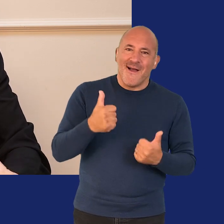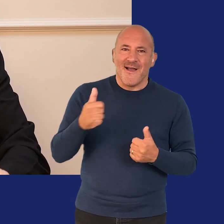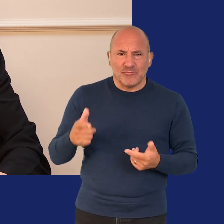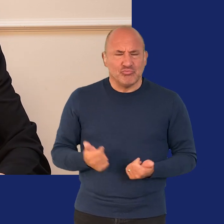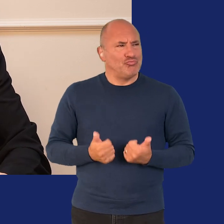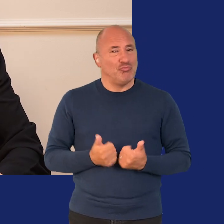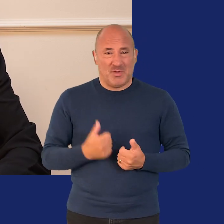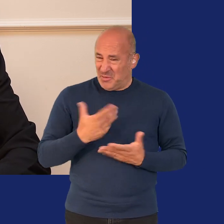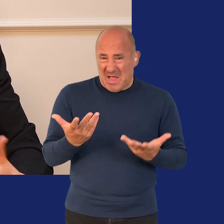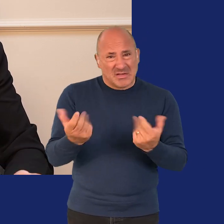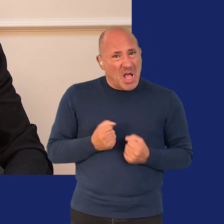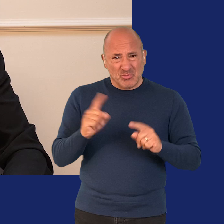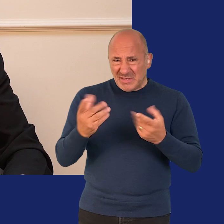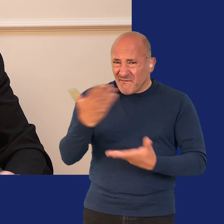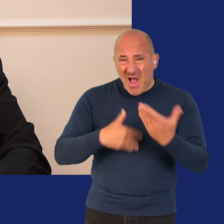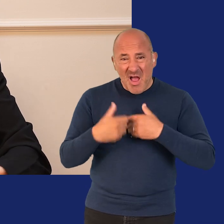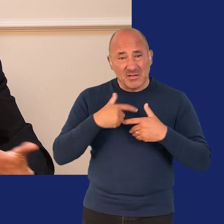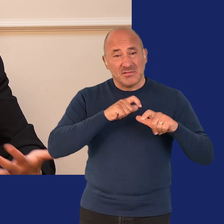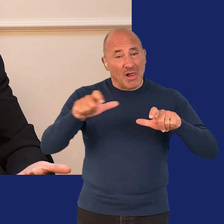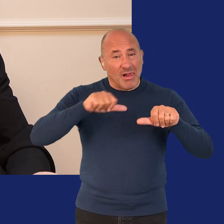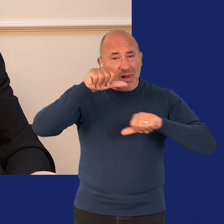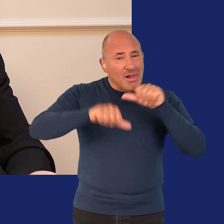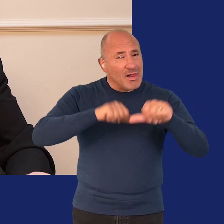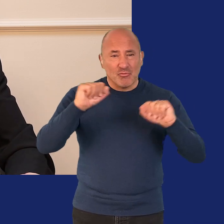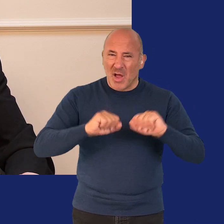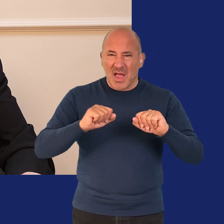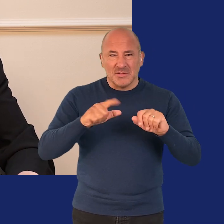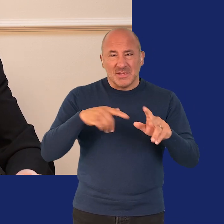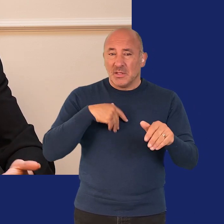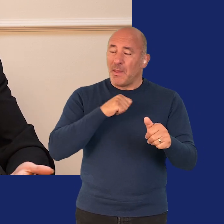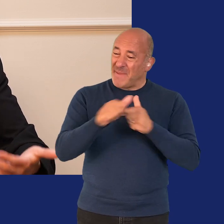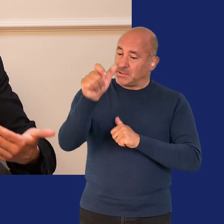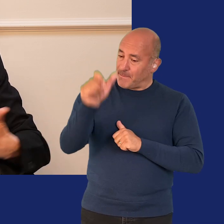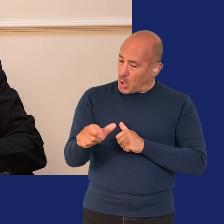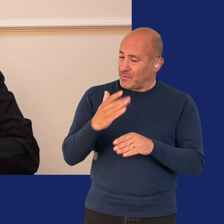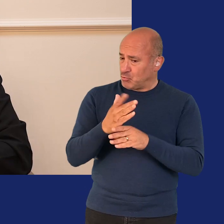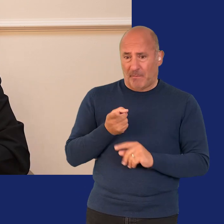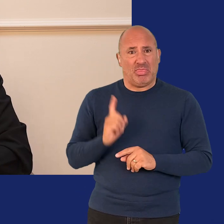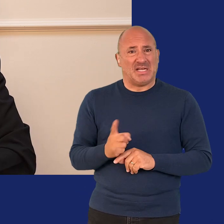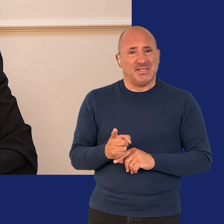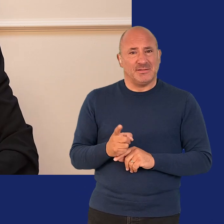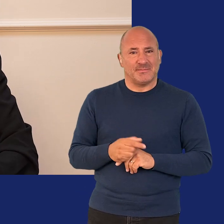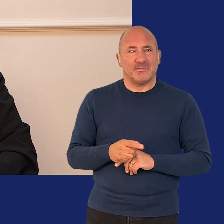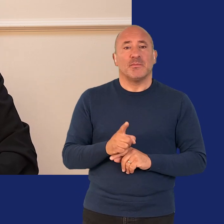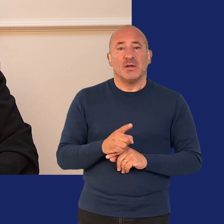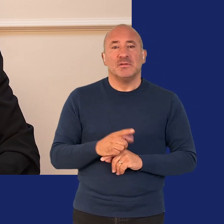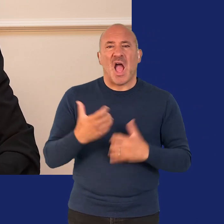You know, we're really open to, it's still a meritocracy. It is still the best person for the job. Josh: Mm-hmm. Course. Jess: But that's, that's the only way somebody wants to be judged, getting a job.